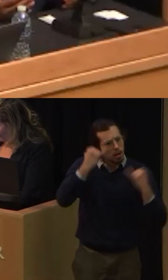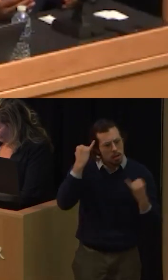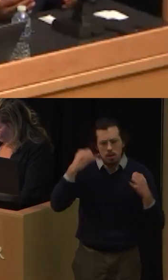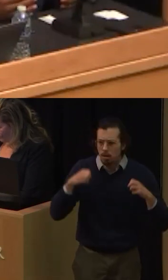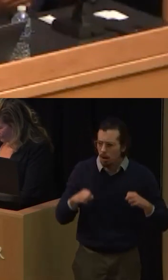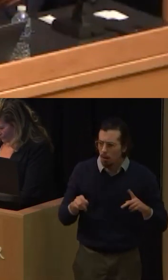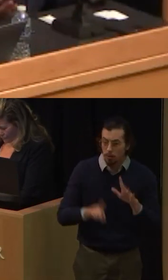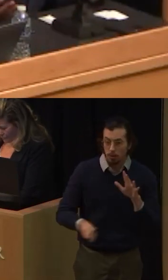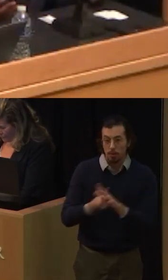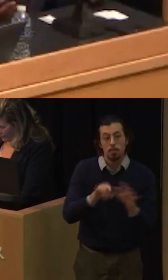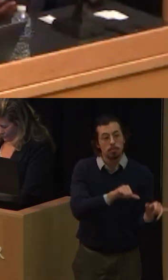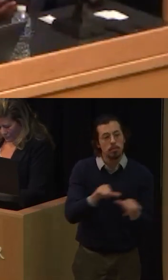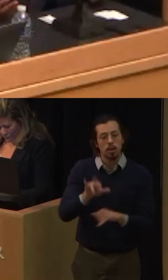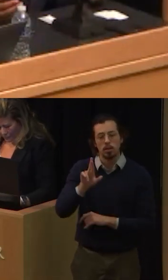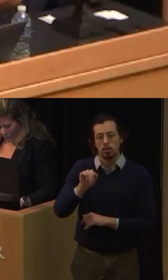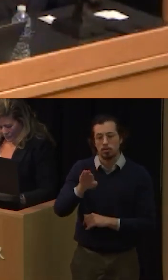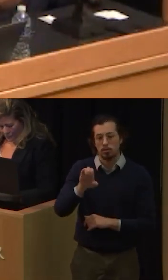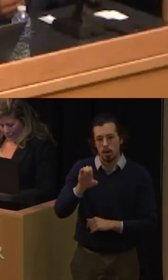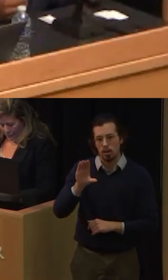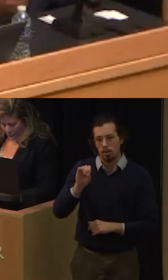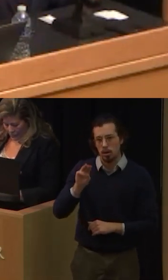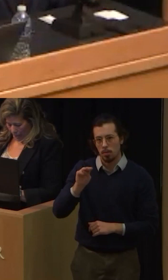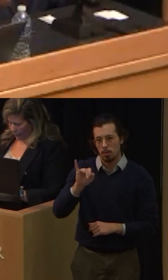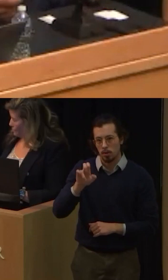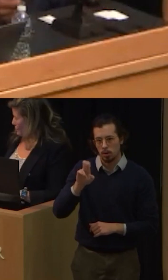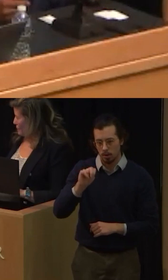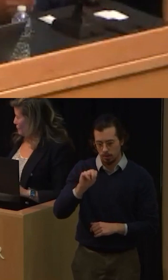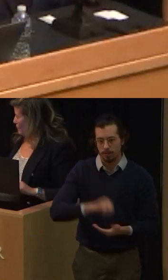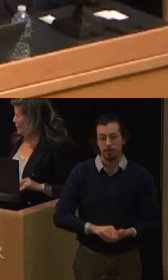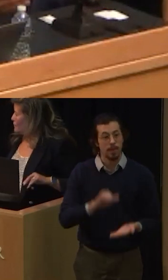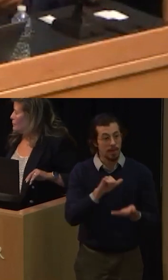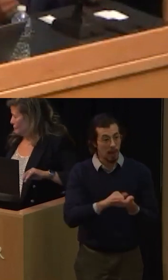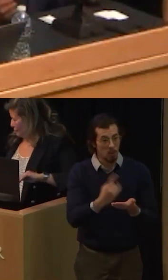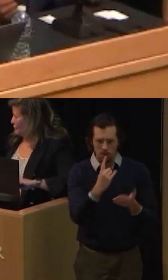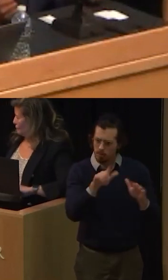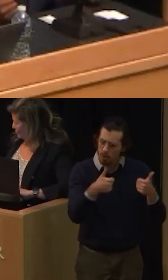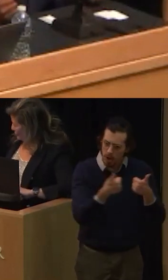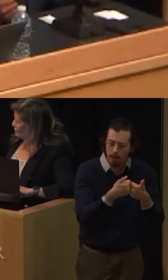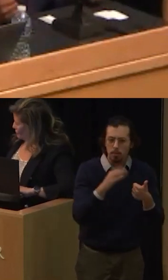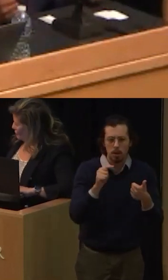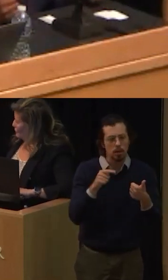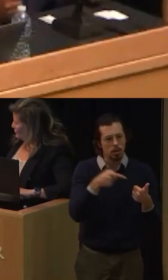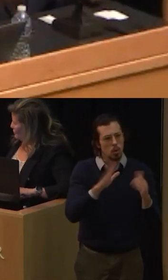that come forward, like the RASE commission, one of the challenges, and that was a great body of work with wonderful recommendations,